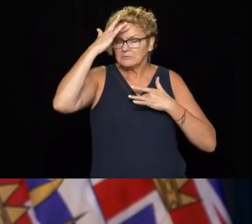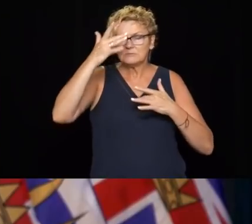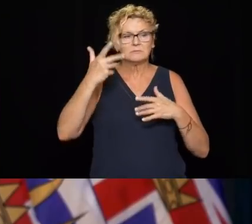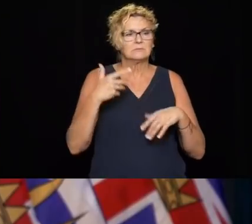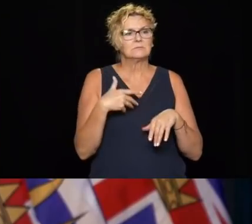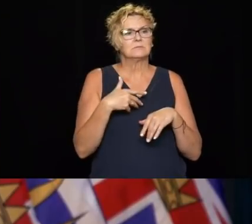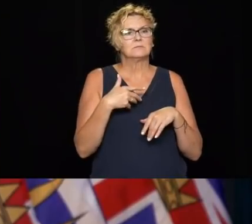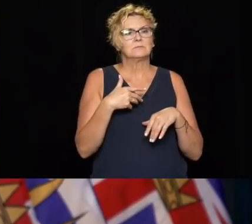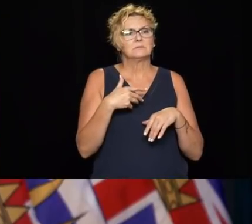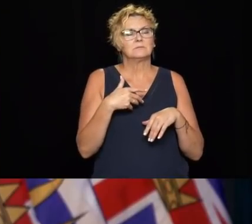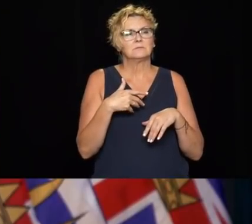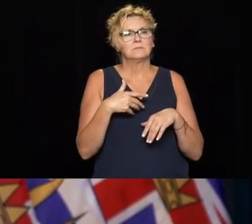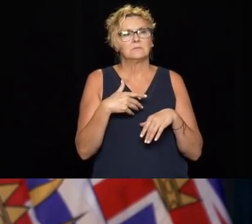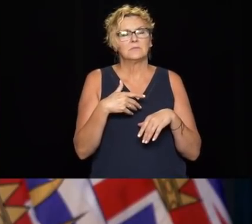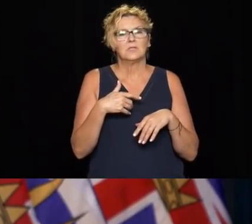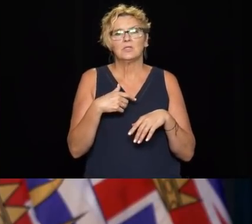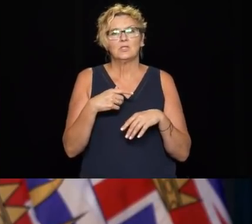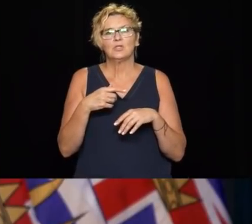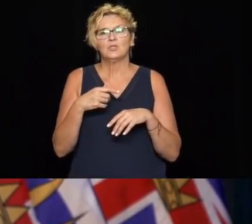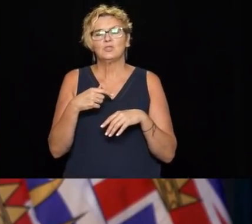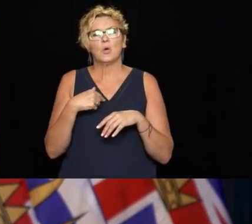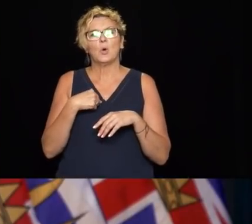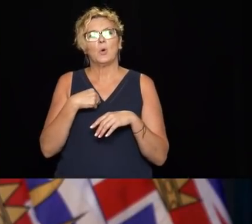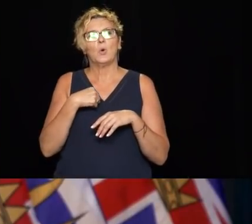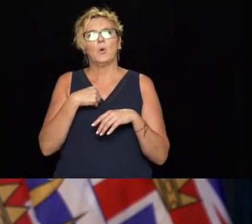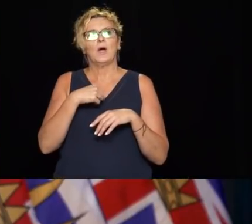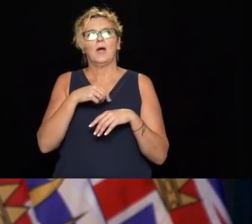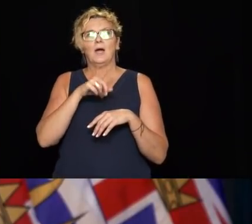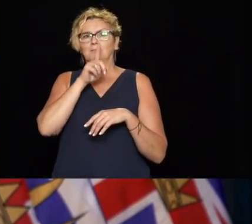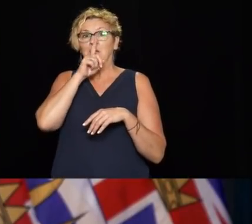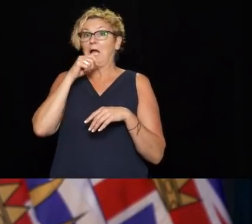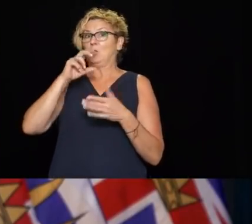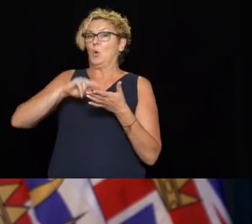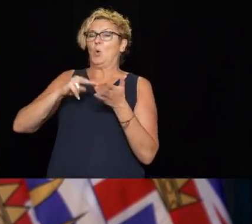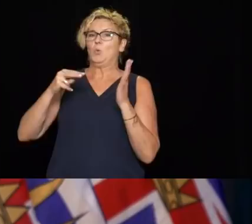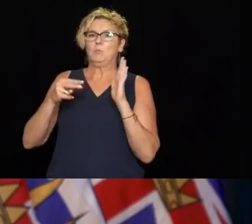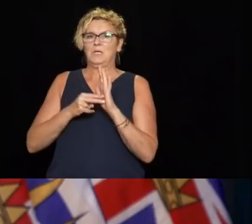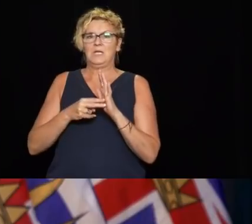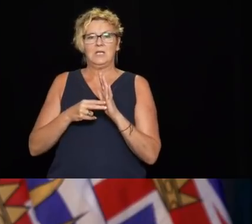we can have the capacity to test people who have any respiratory symptoms so that we can continue